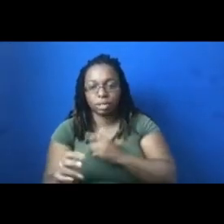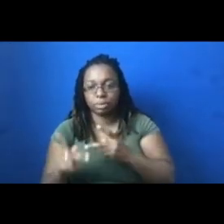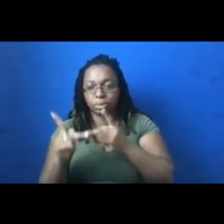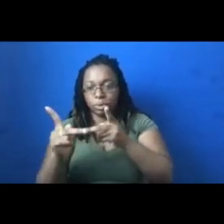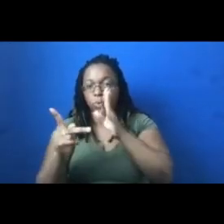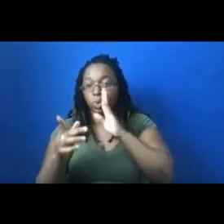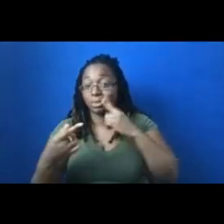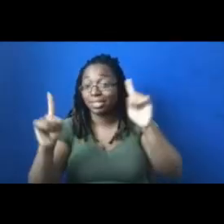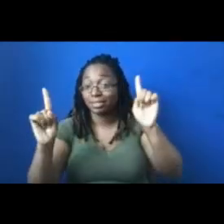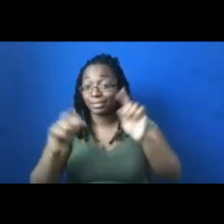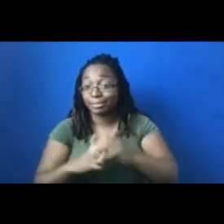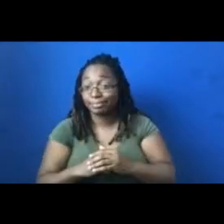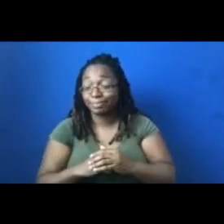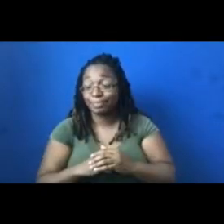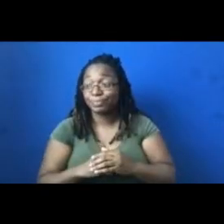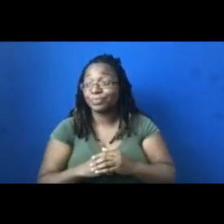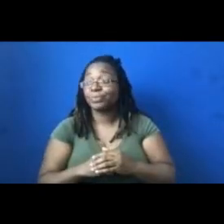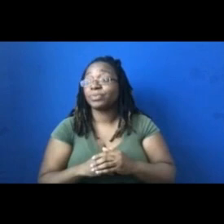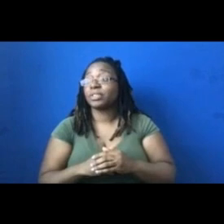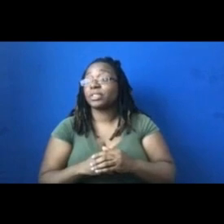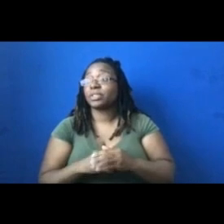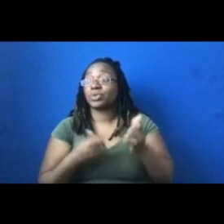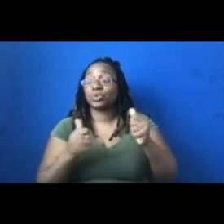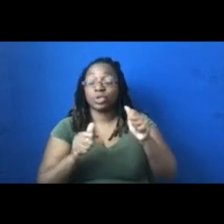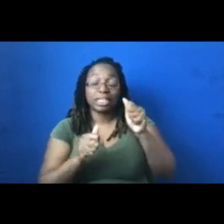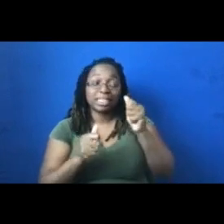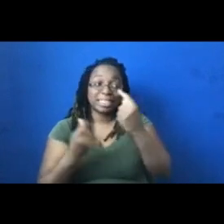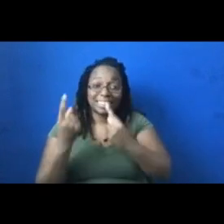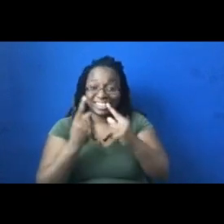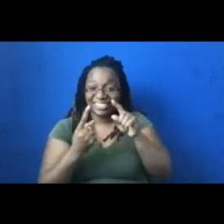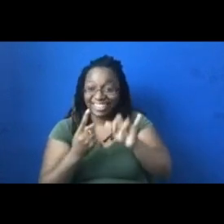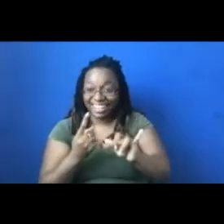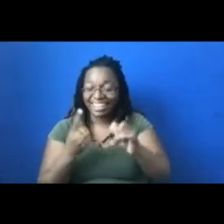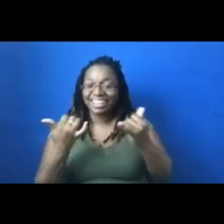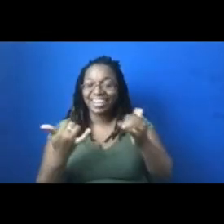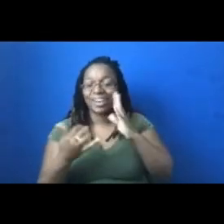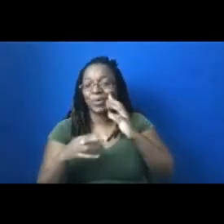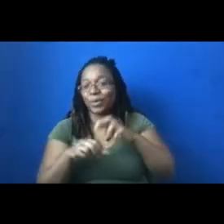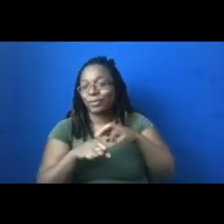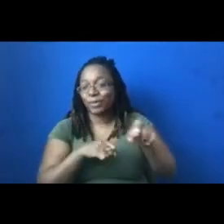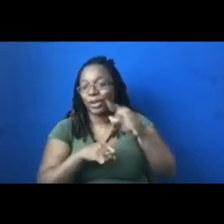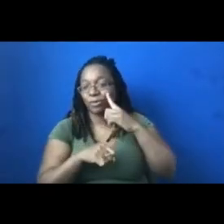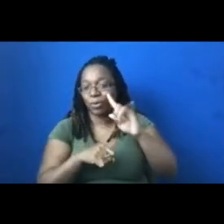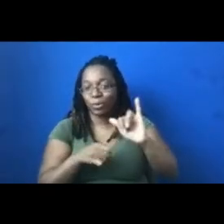that in mind, I will refer you for the definitions of good